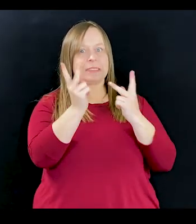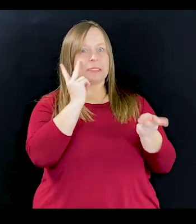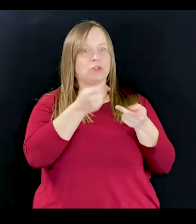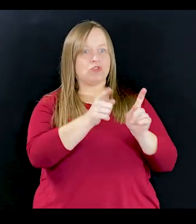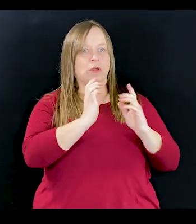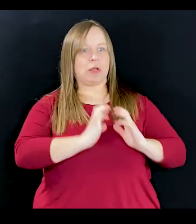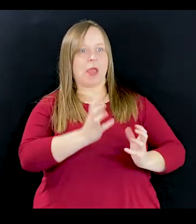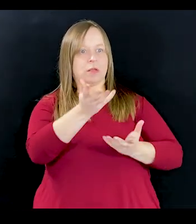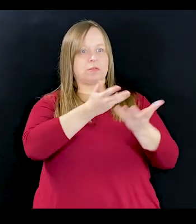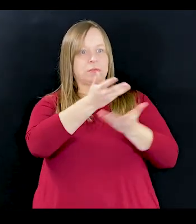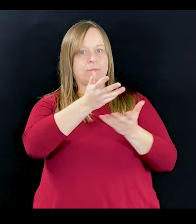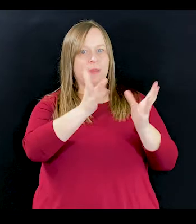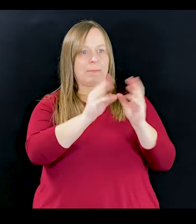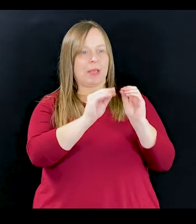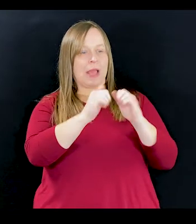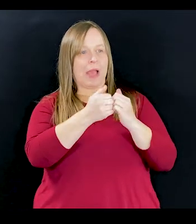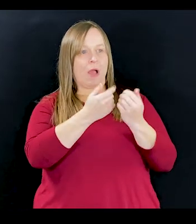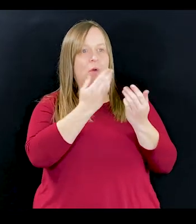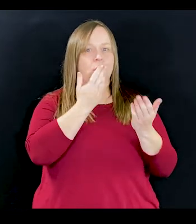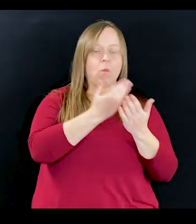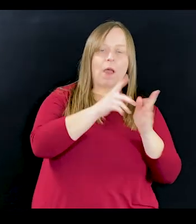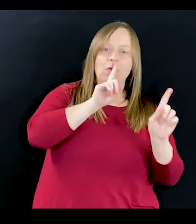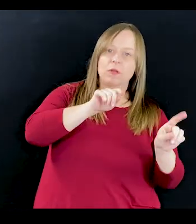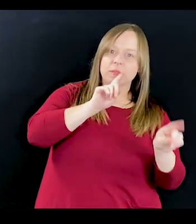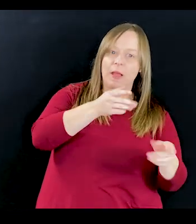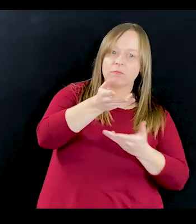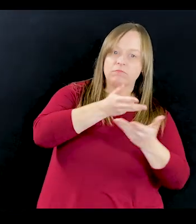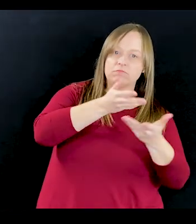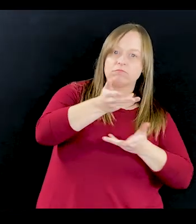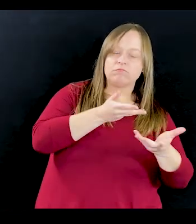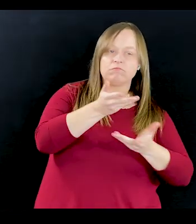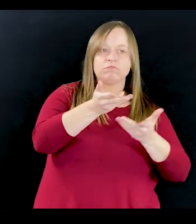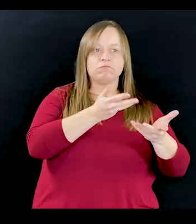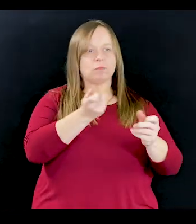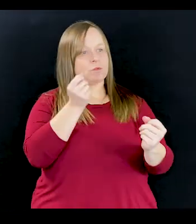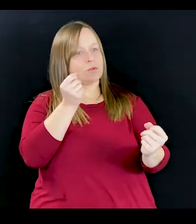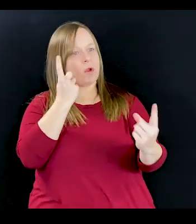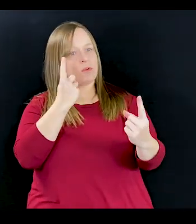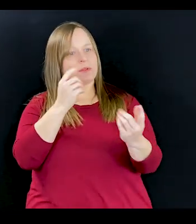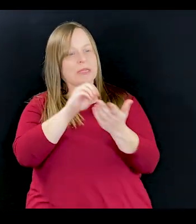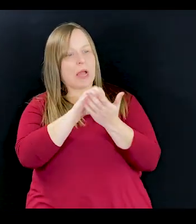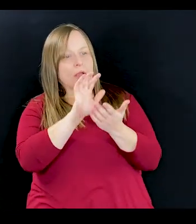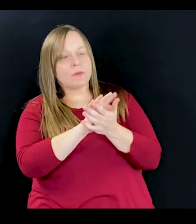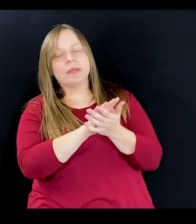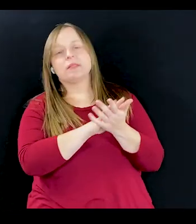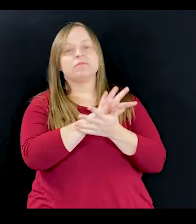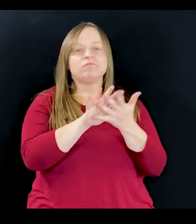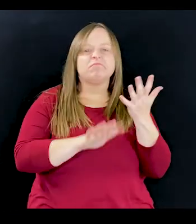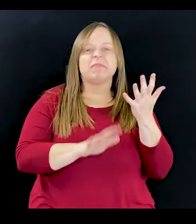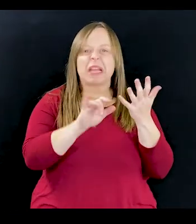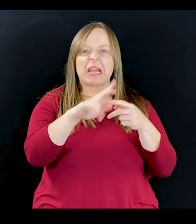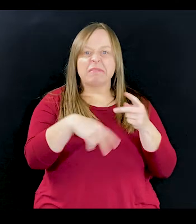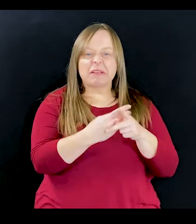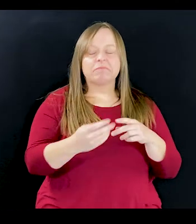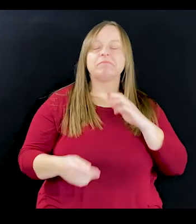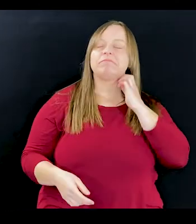they see during client meetings: how well a client responds to questions, how well a client can understand documents, etc.